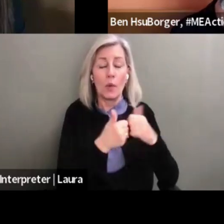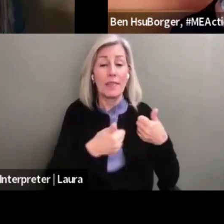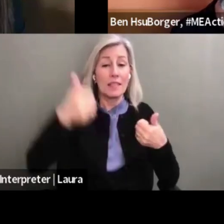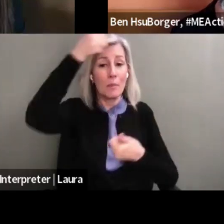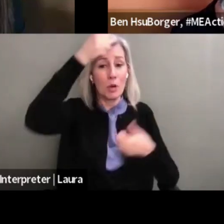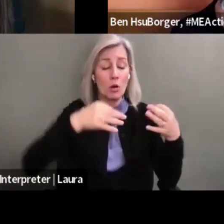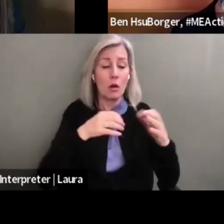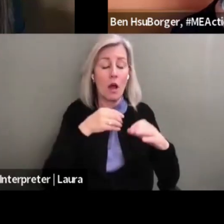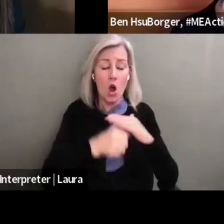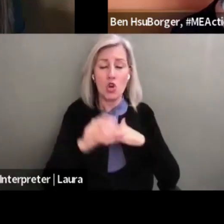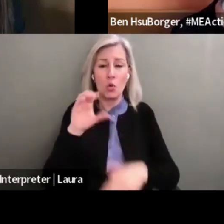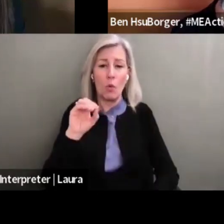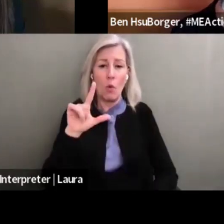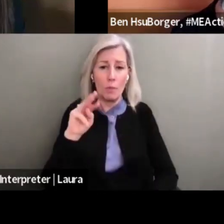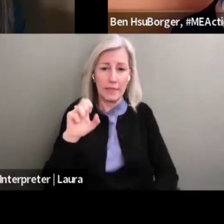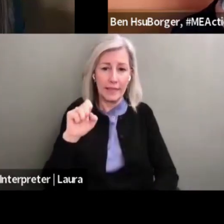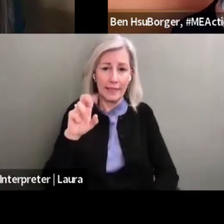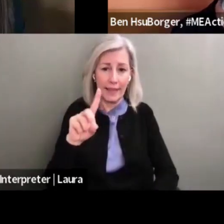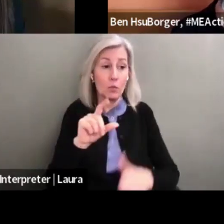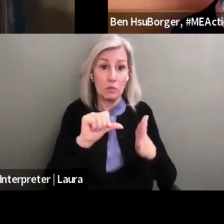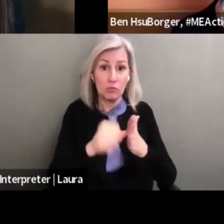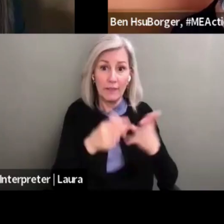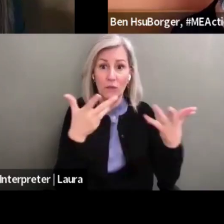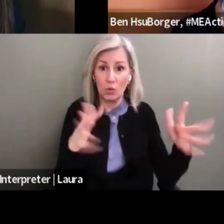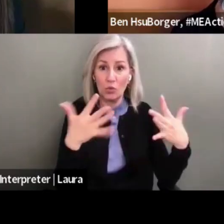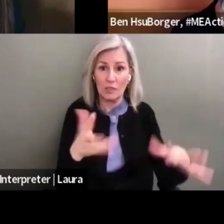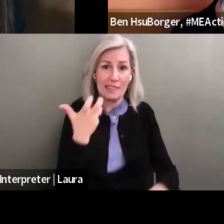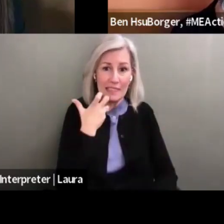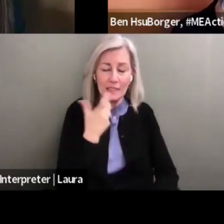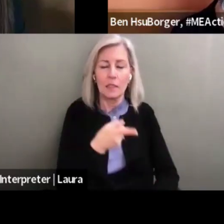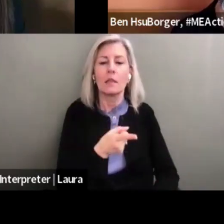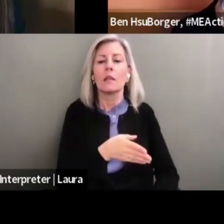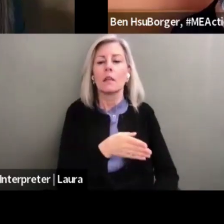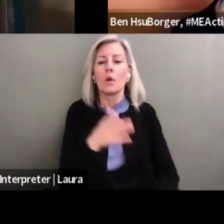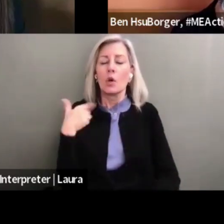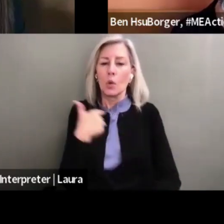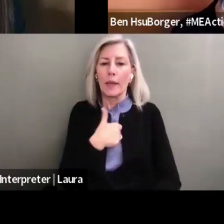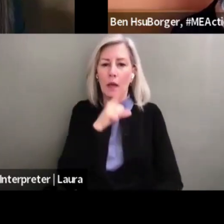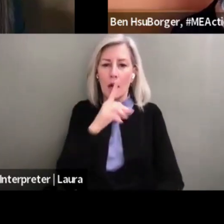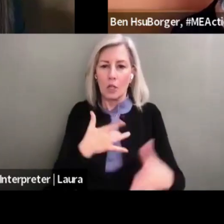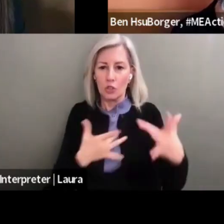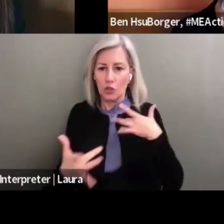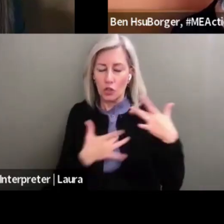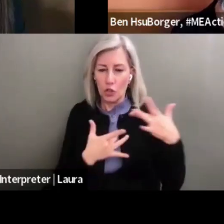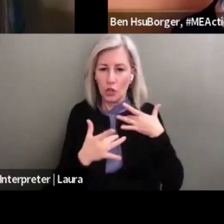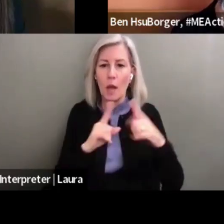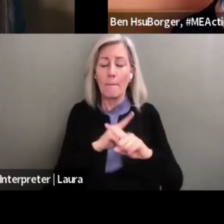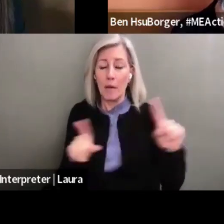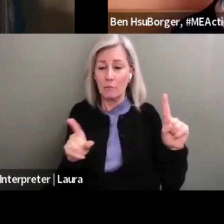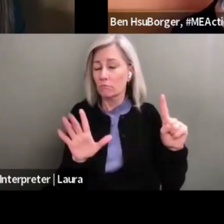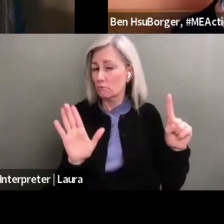which is what our council members fight for every single day and what the Supreme Court decision under Olmstead reinforced not so long ago.